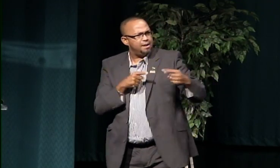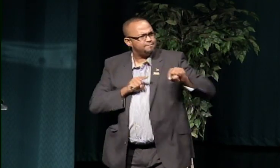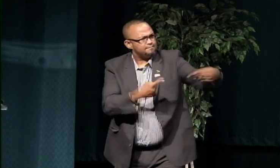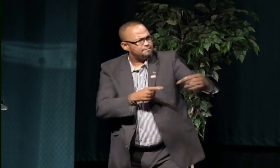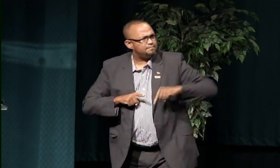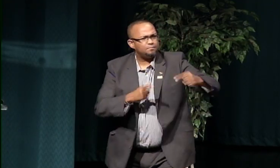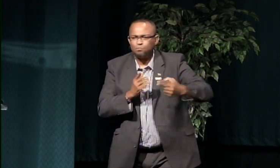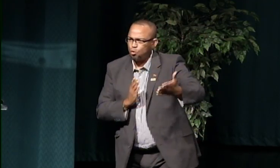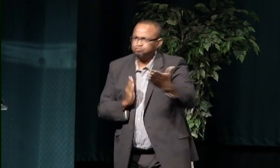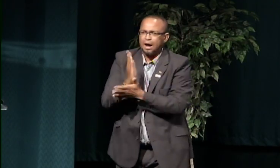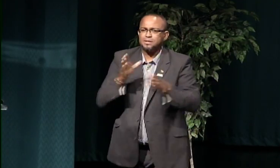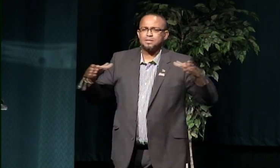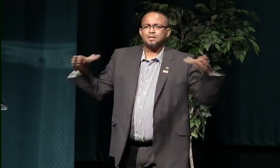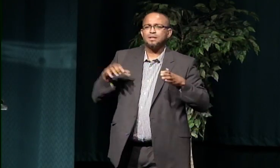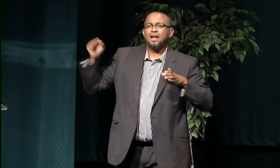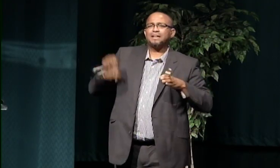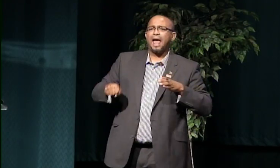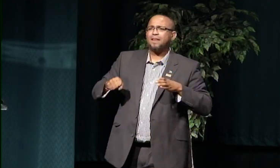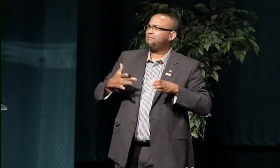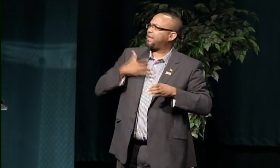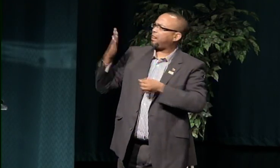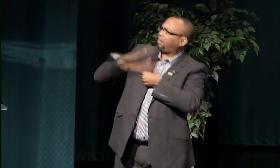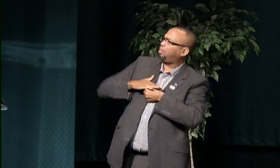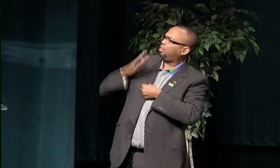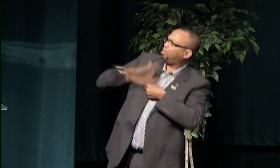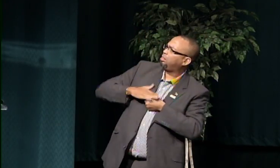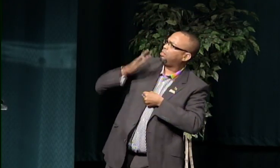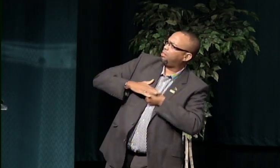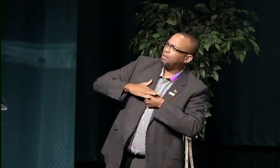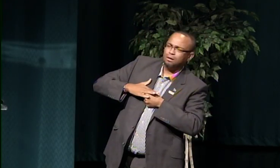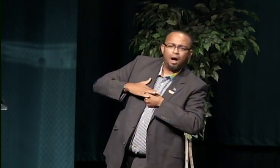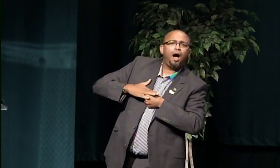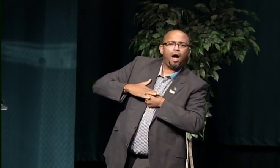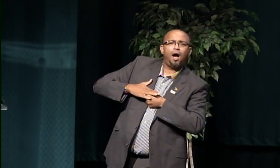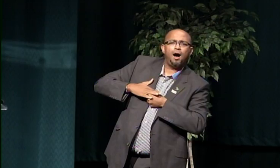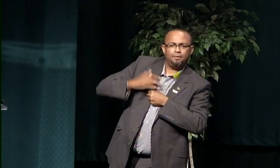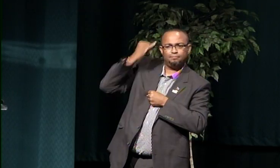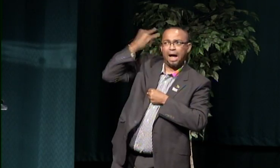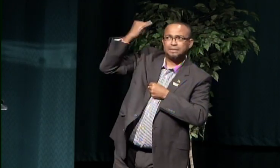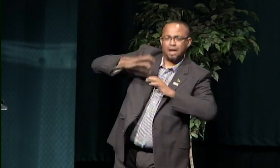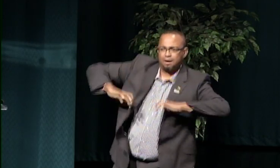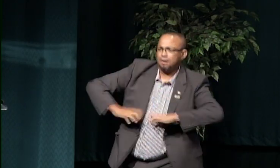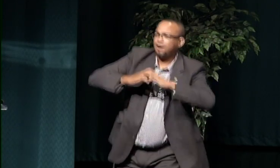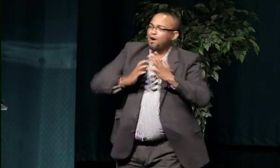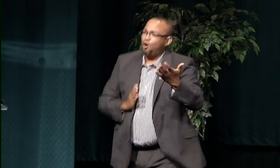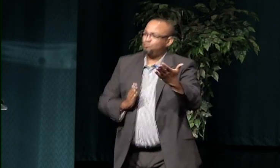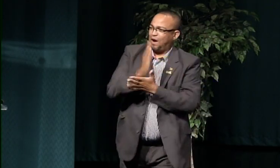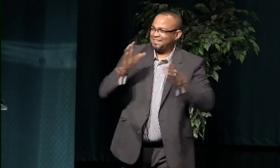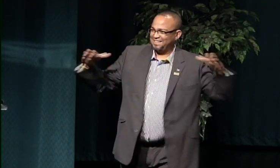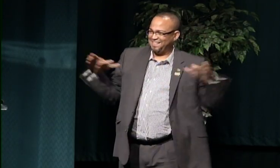civil rights are protections and privileges given to all citizens by law.